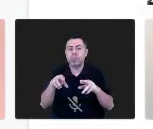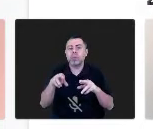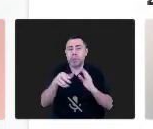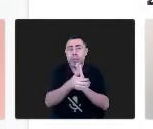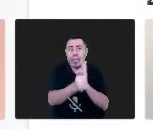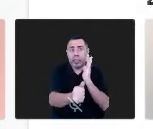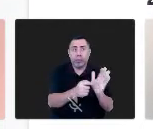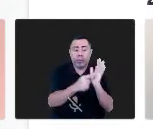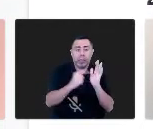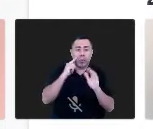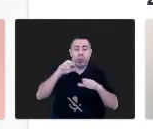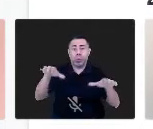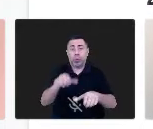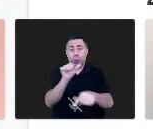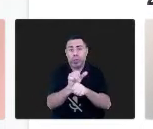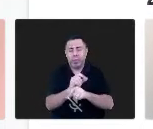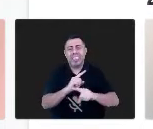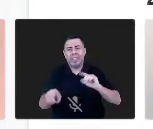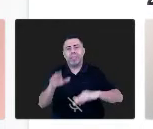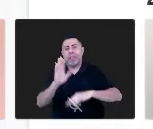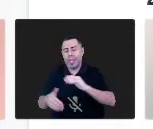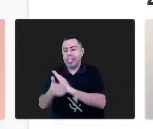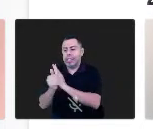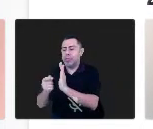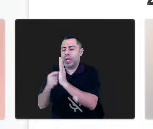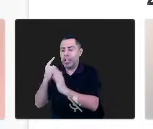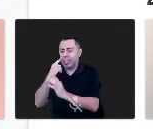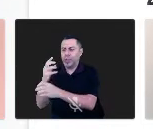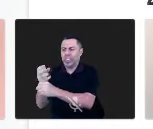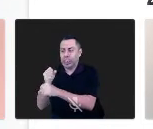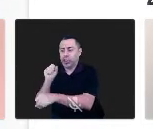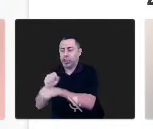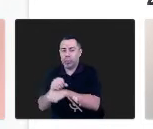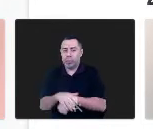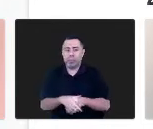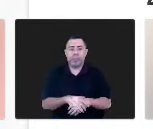power is learnable right uh one you can get a coach every jedi has a master and you don't